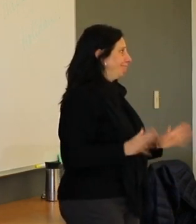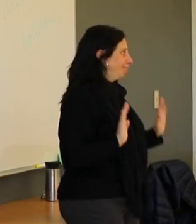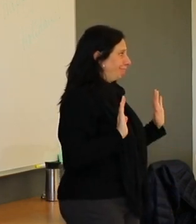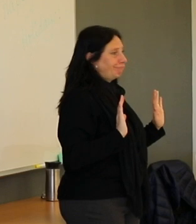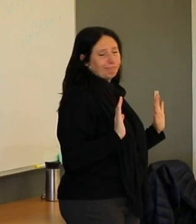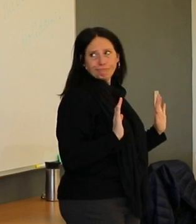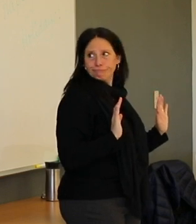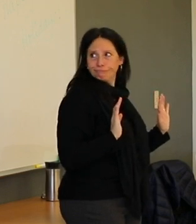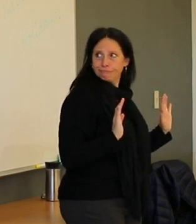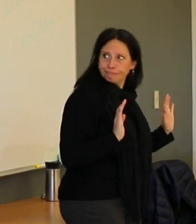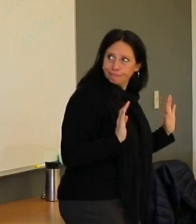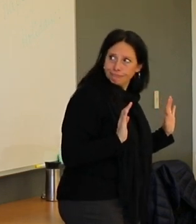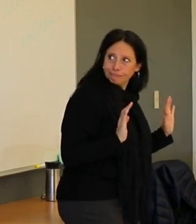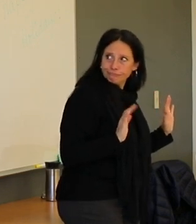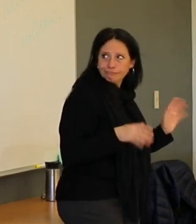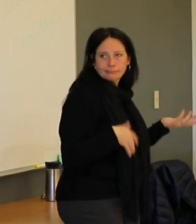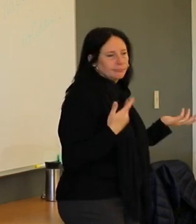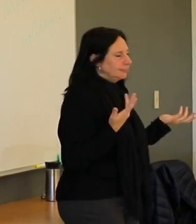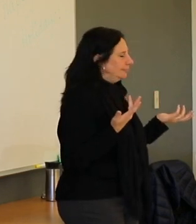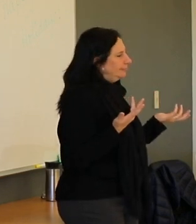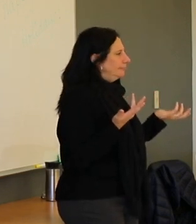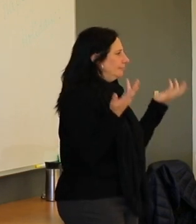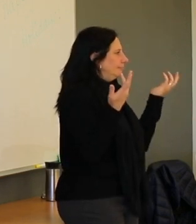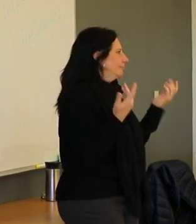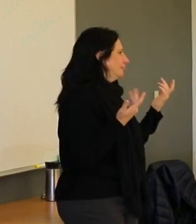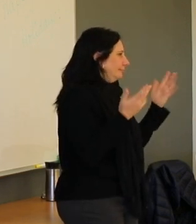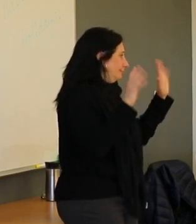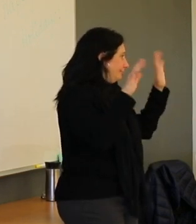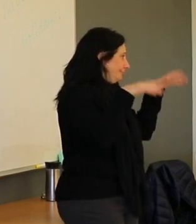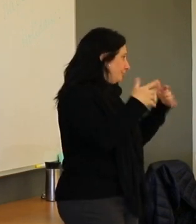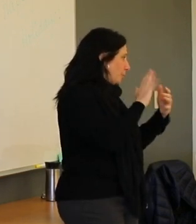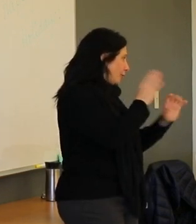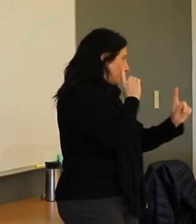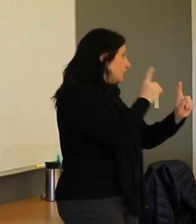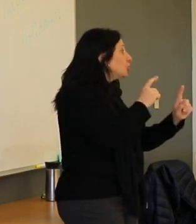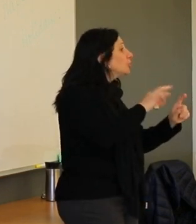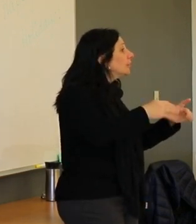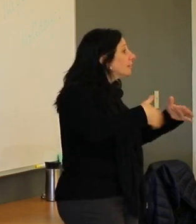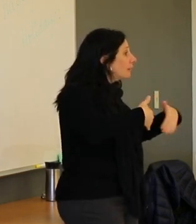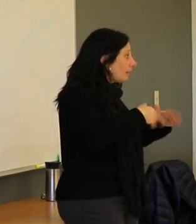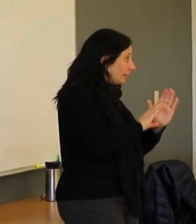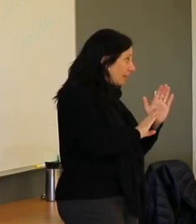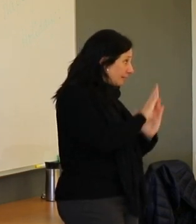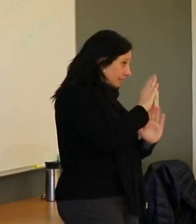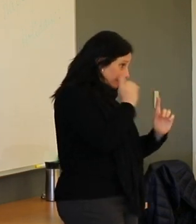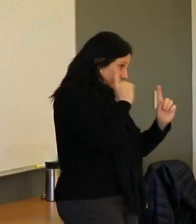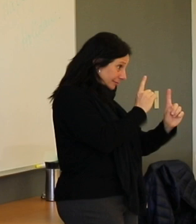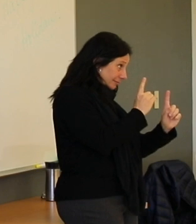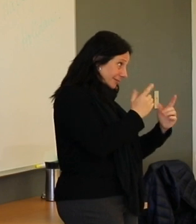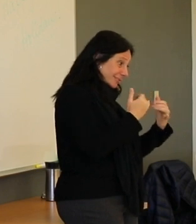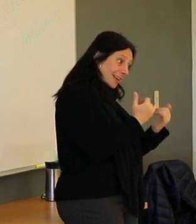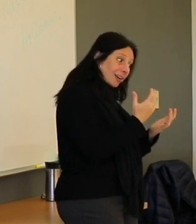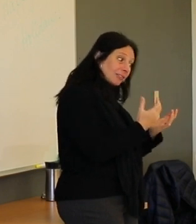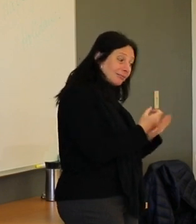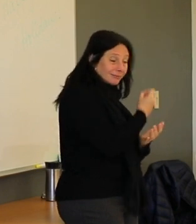yeah class and you'll type in whatever your mission is here. If you don't have a mission. Now it's a great time to create that.